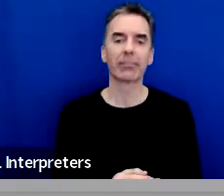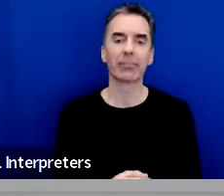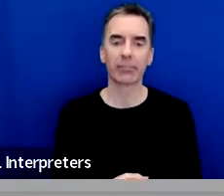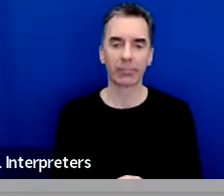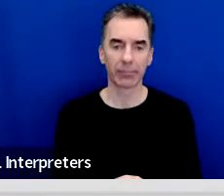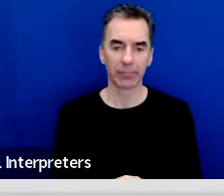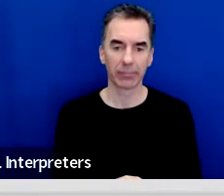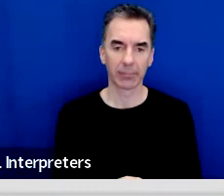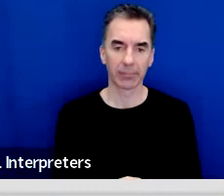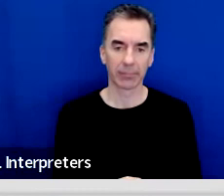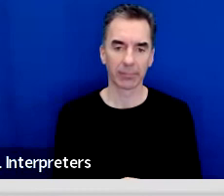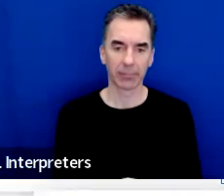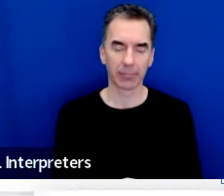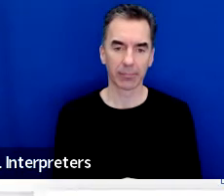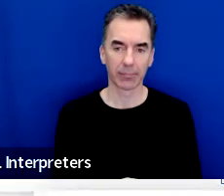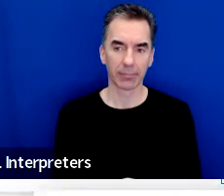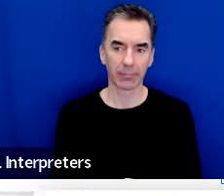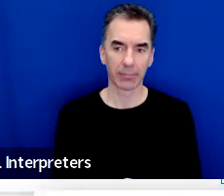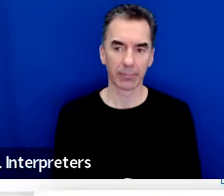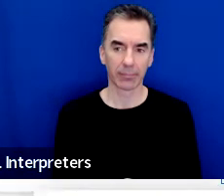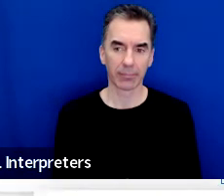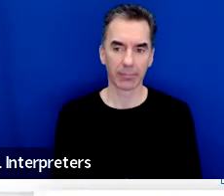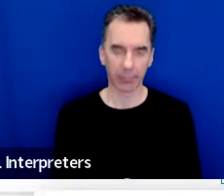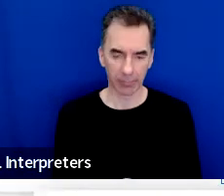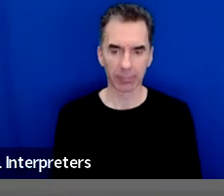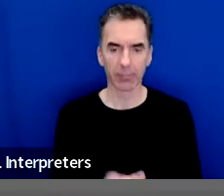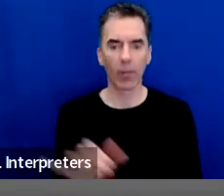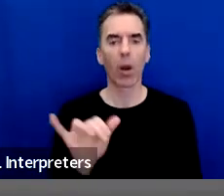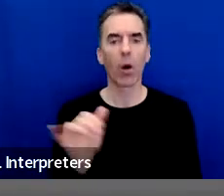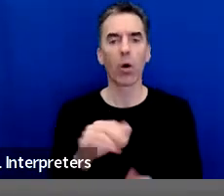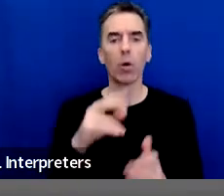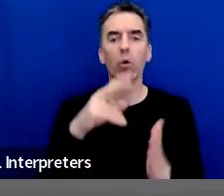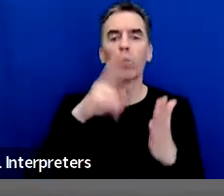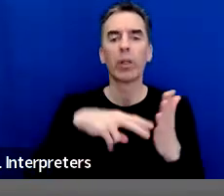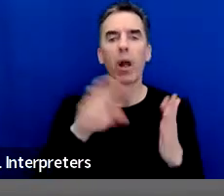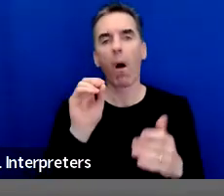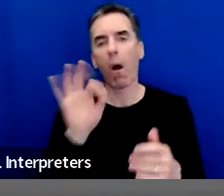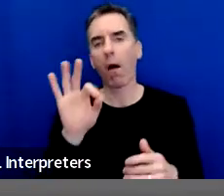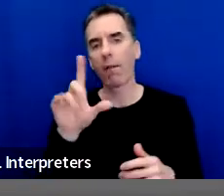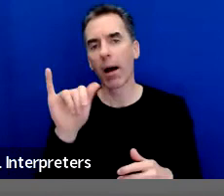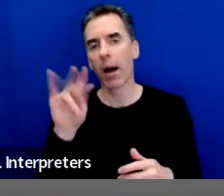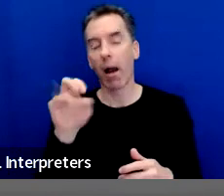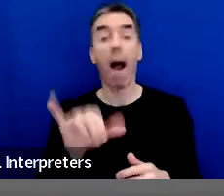and then we also have a read offline option. So if the students download the app,